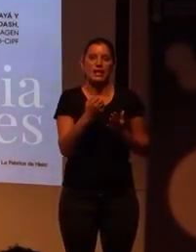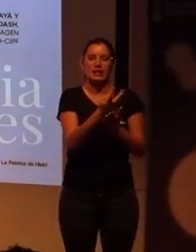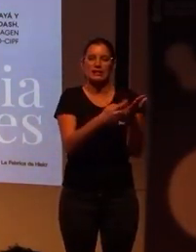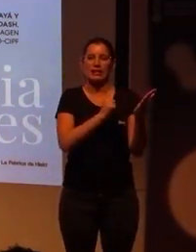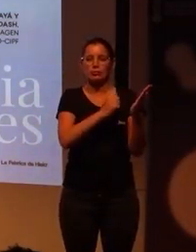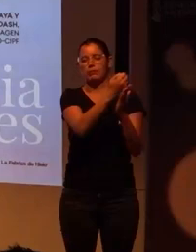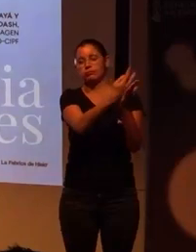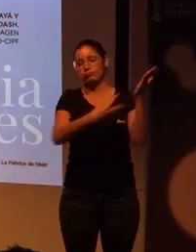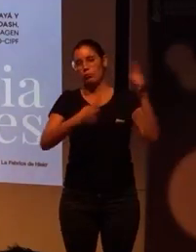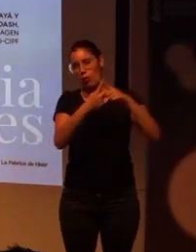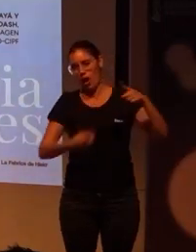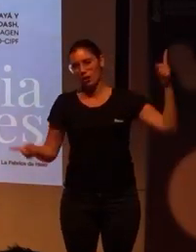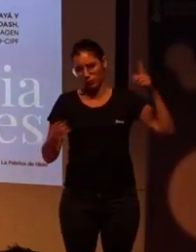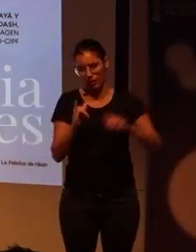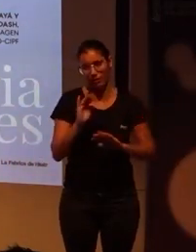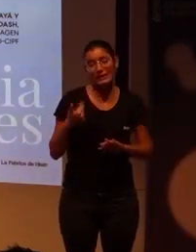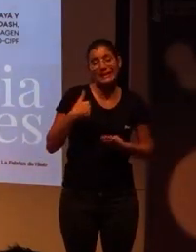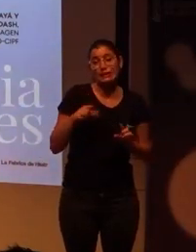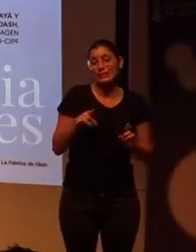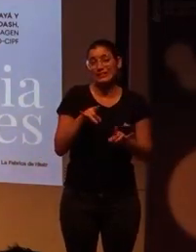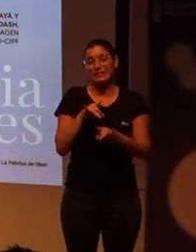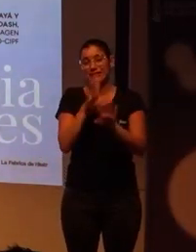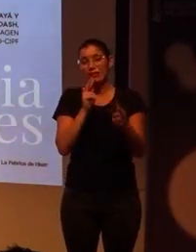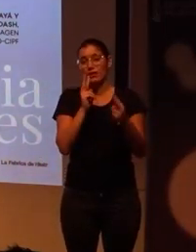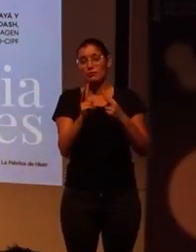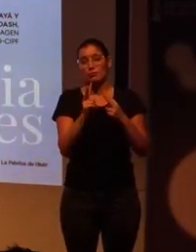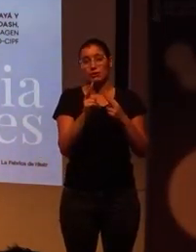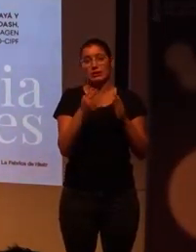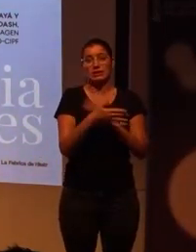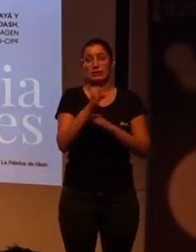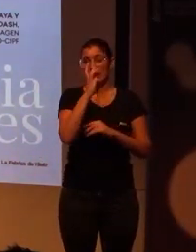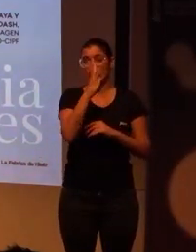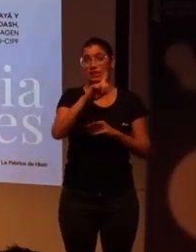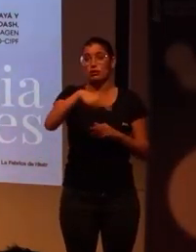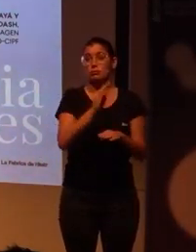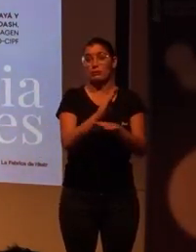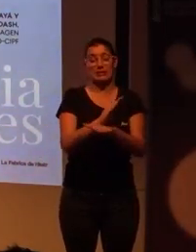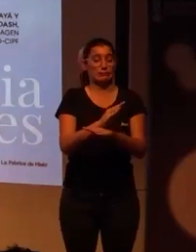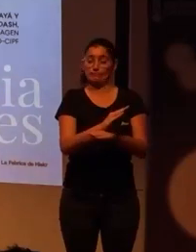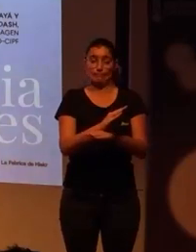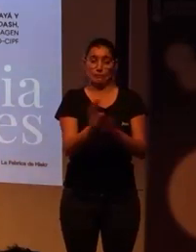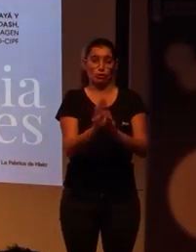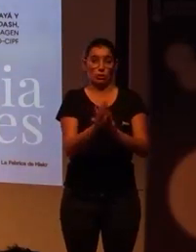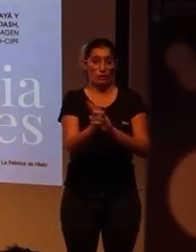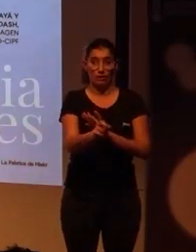so it is not clear to me that after 3 years you can maintain your garden. Maybe yes, there are associations that maintain them